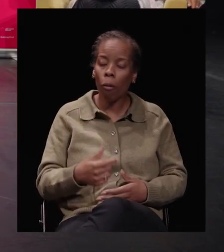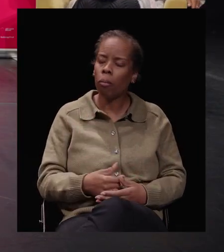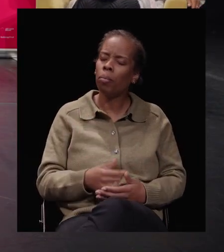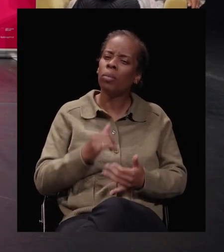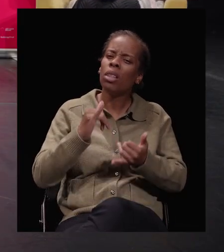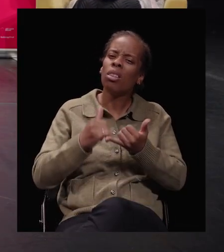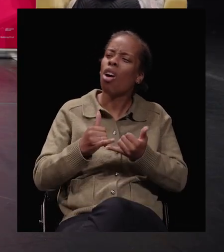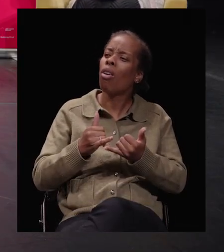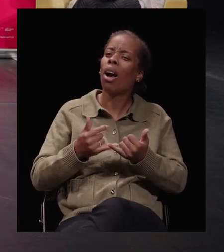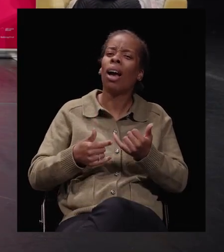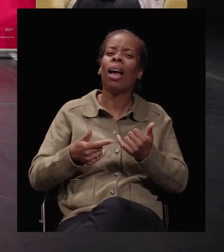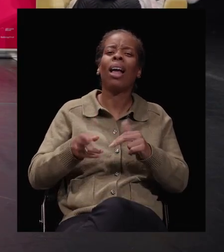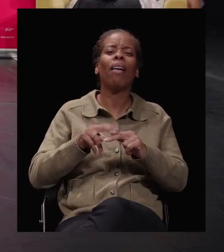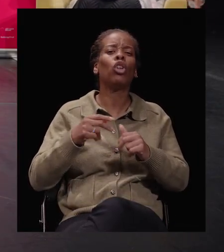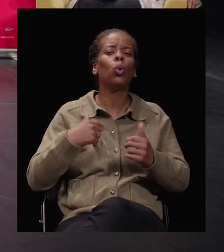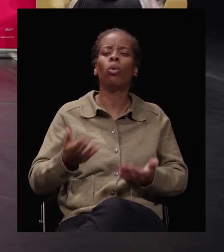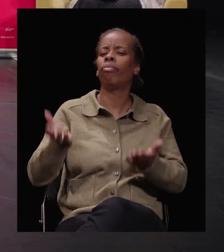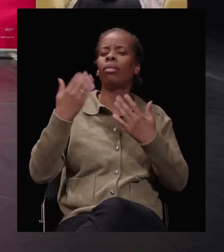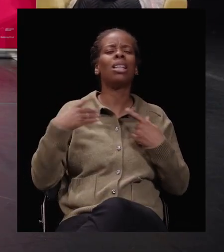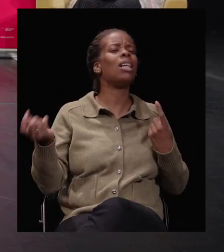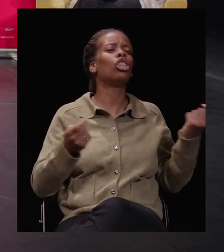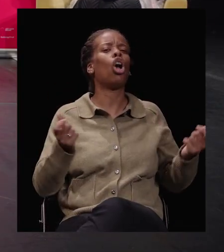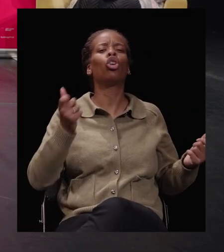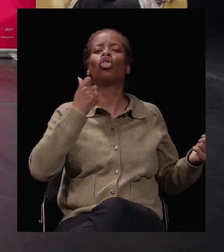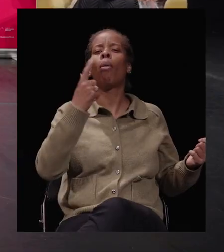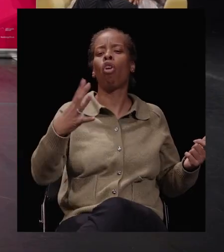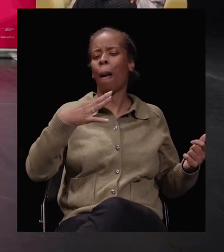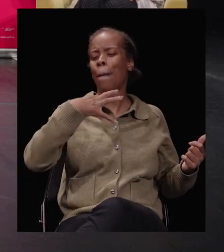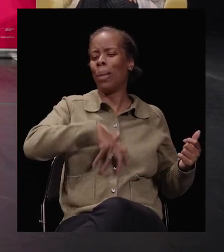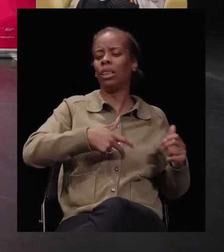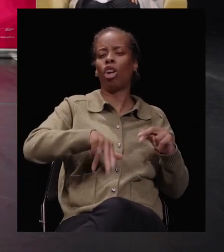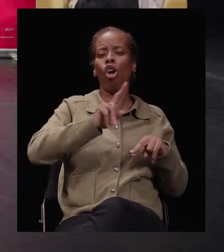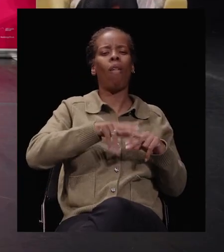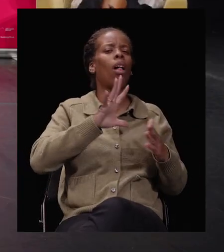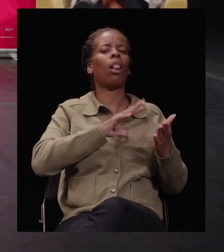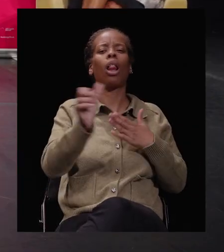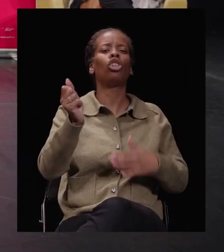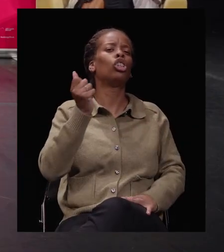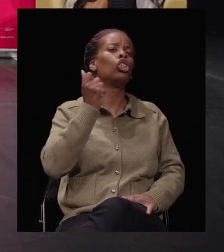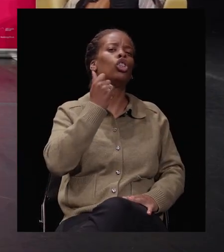If you were in charge tomorrow, we're making you minister of culture. Go on. Why not? I like your jumper.